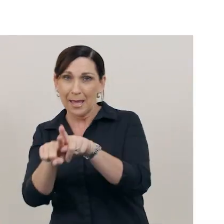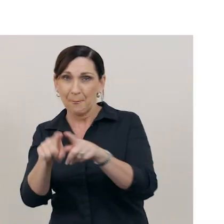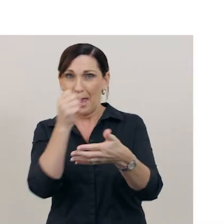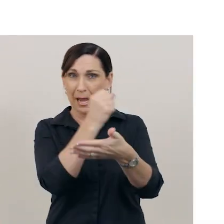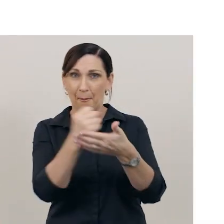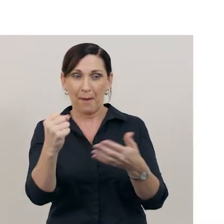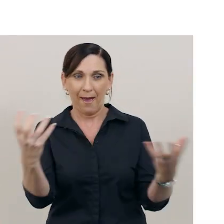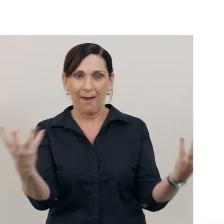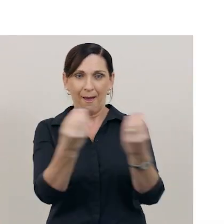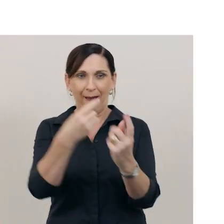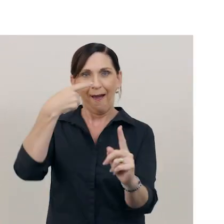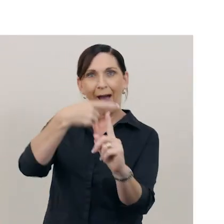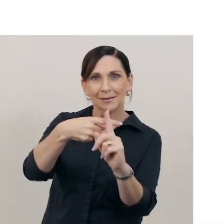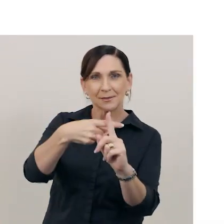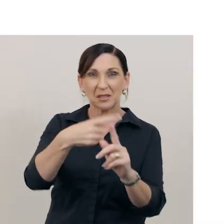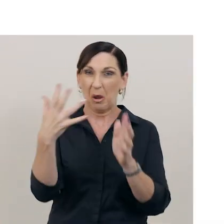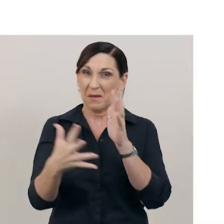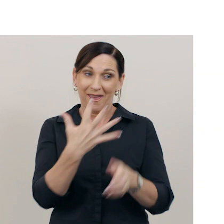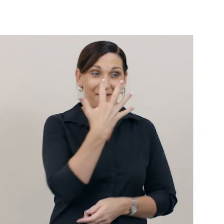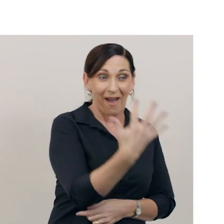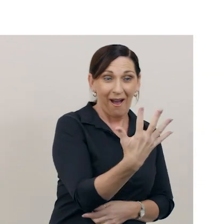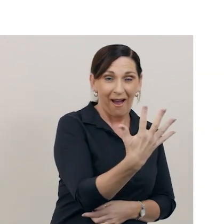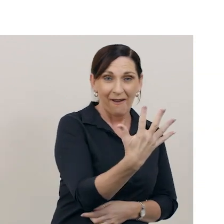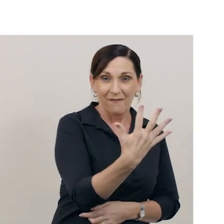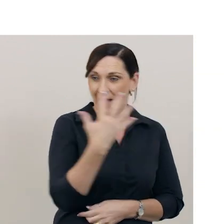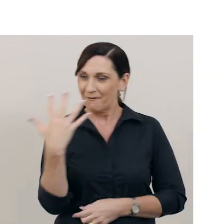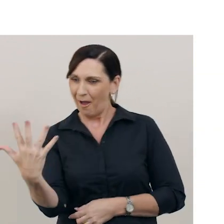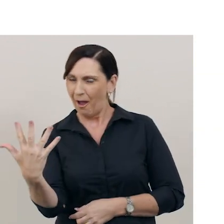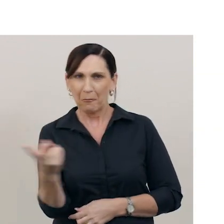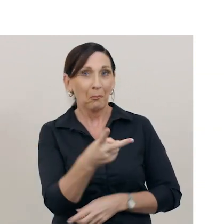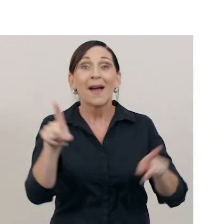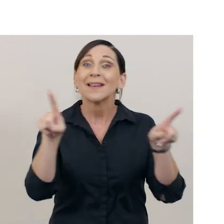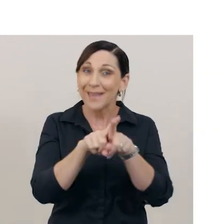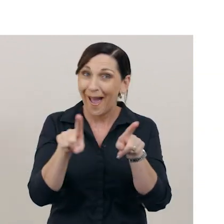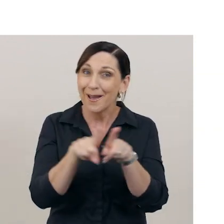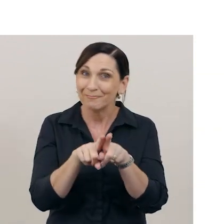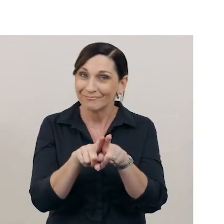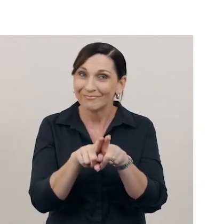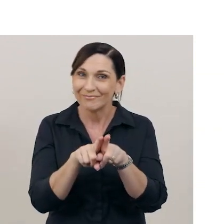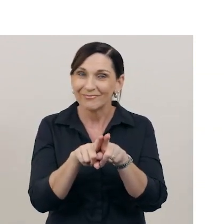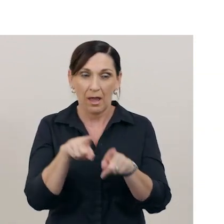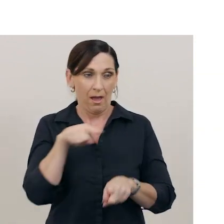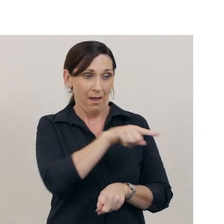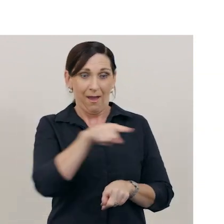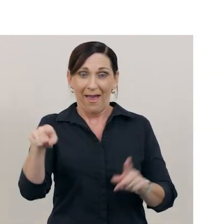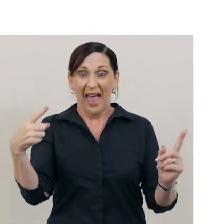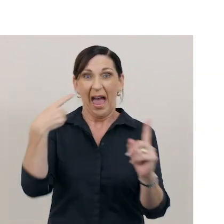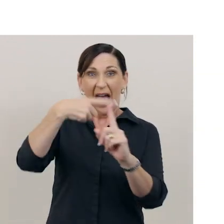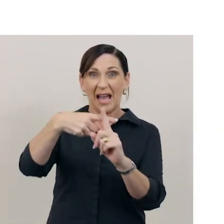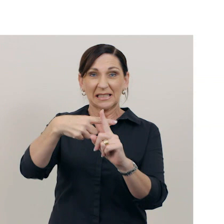5 and 5 are the same number. When I join these numbers together, they make 10.